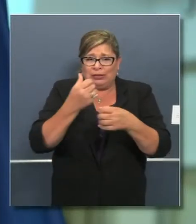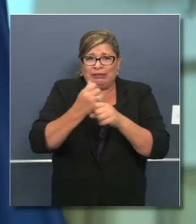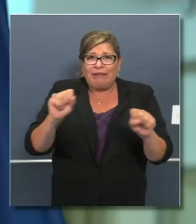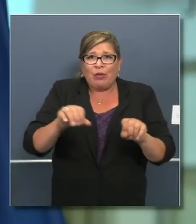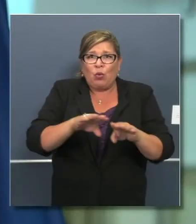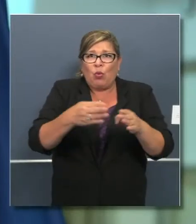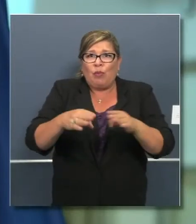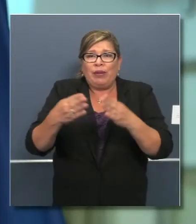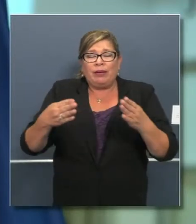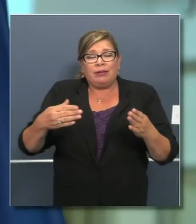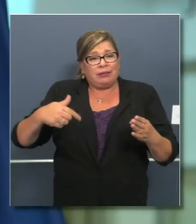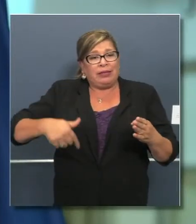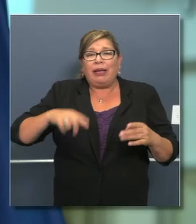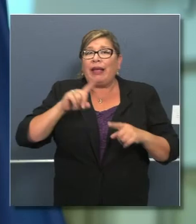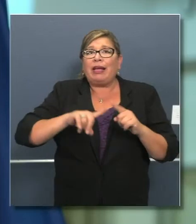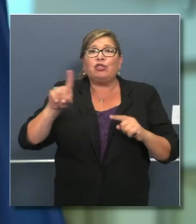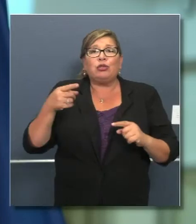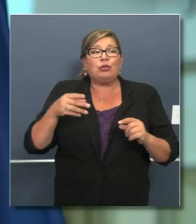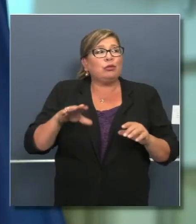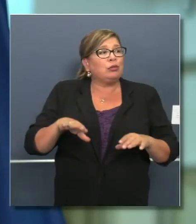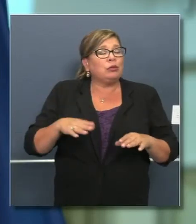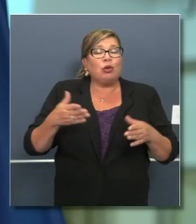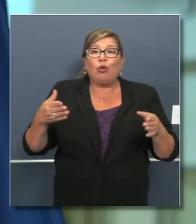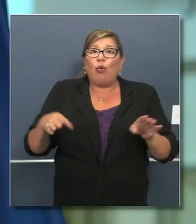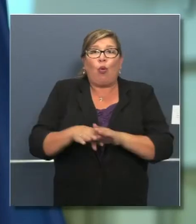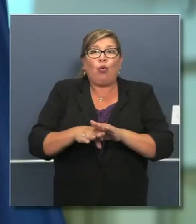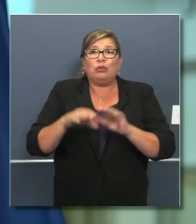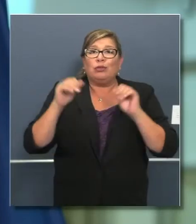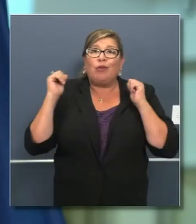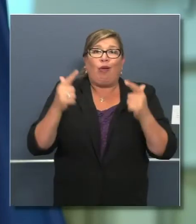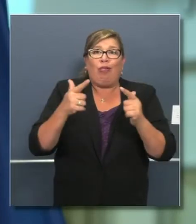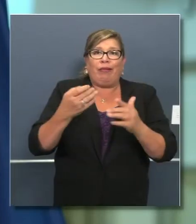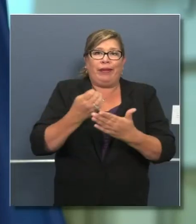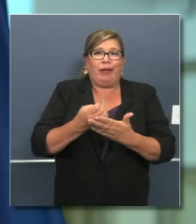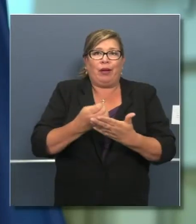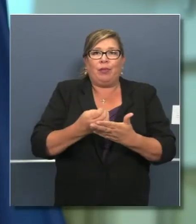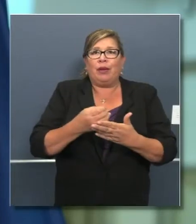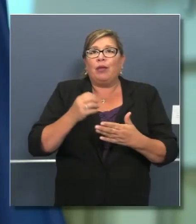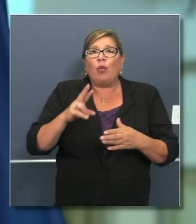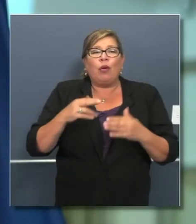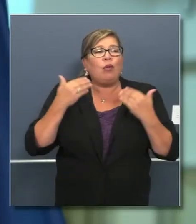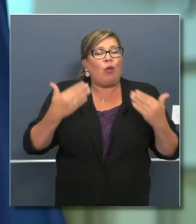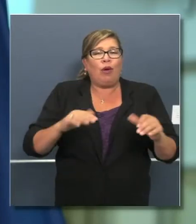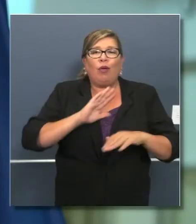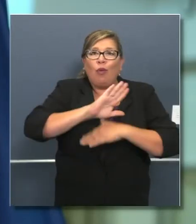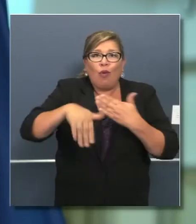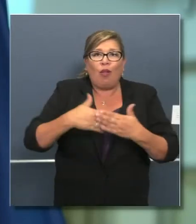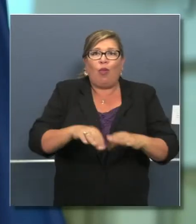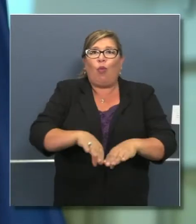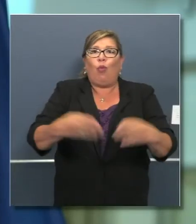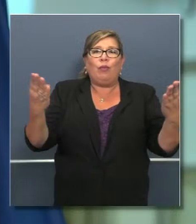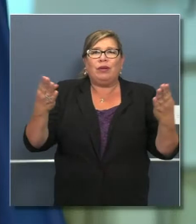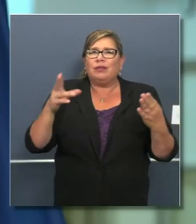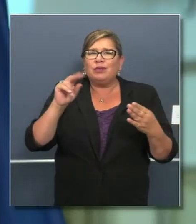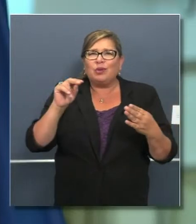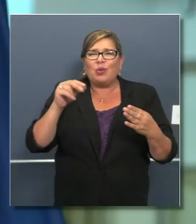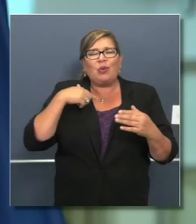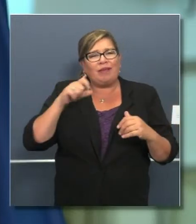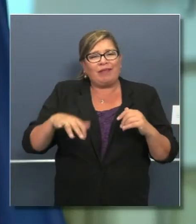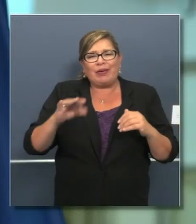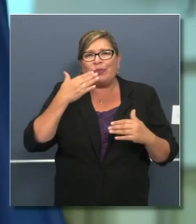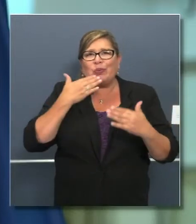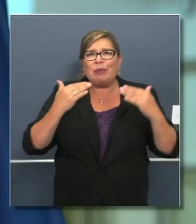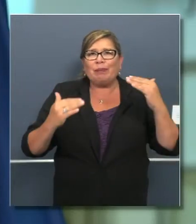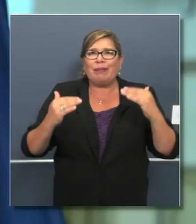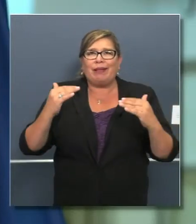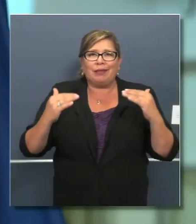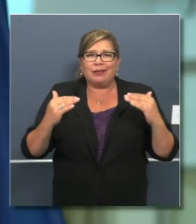world's fifth largest economy or advancing these efforts we can do both but we have to go back to a